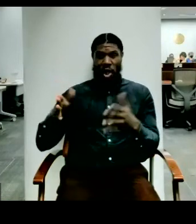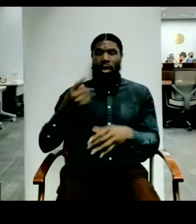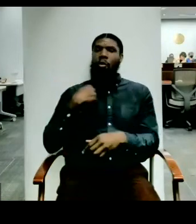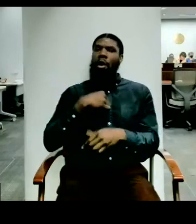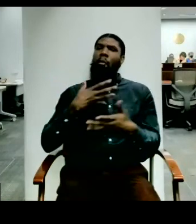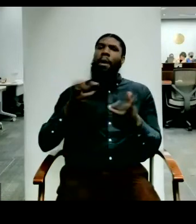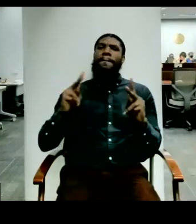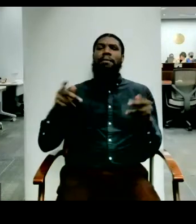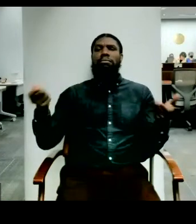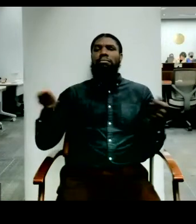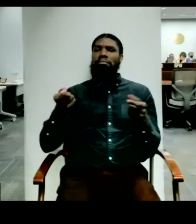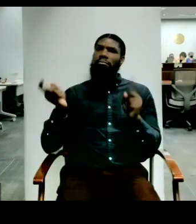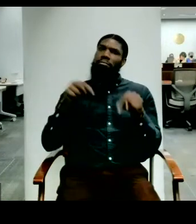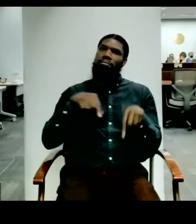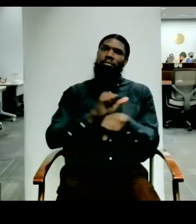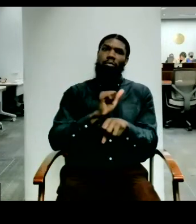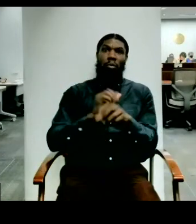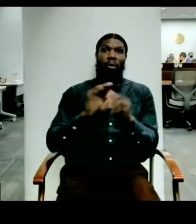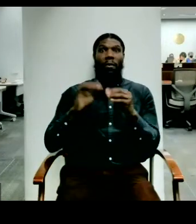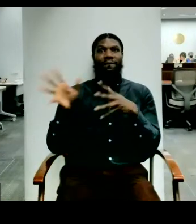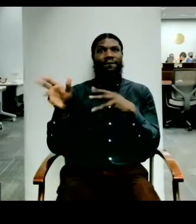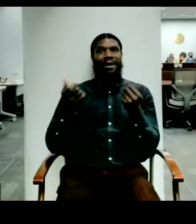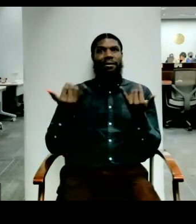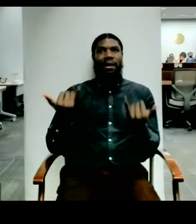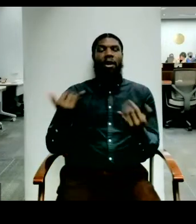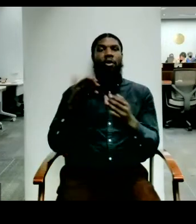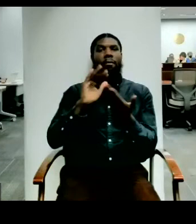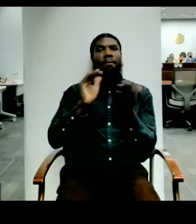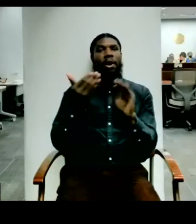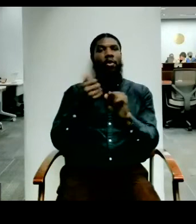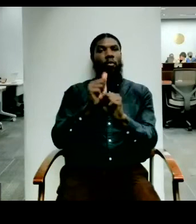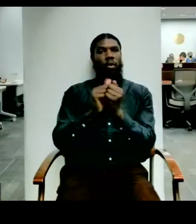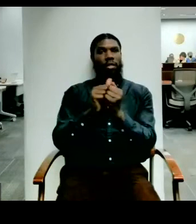the workplace more quickly now than before because of our talent issues,